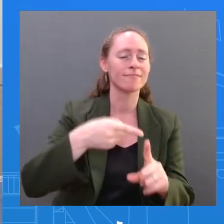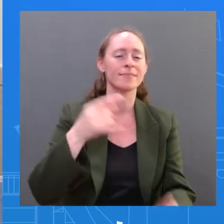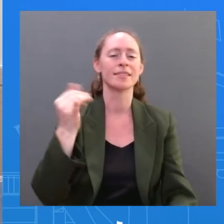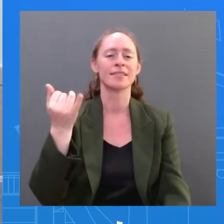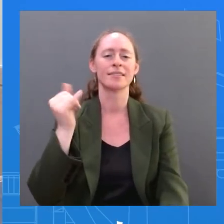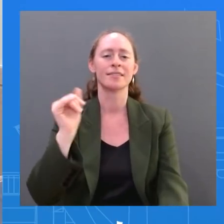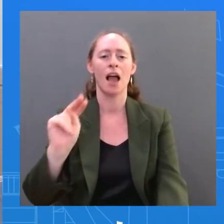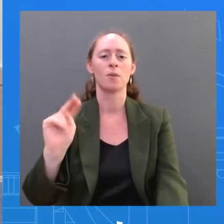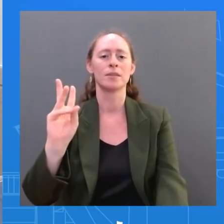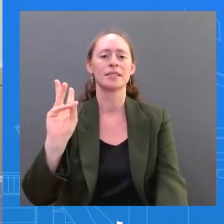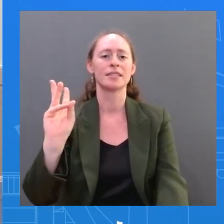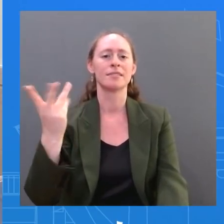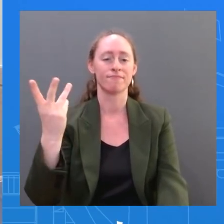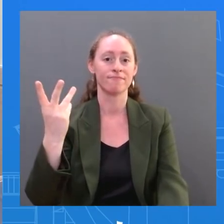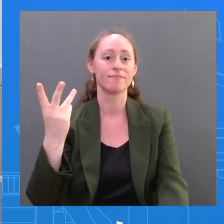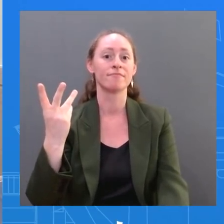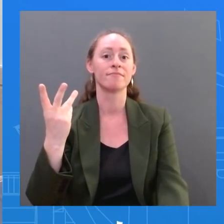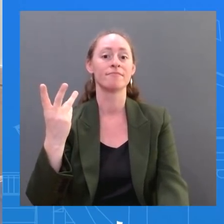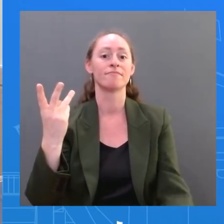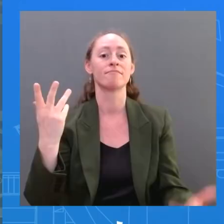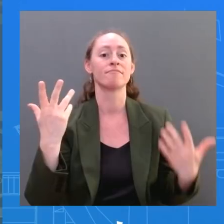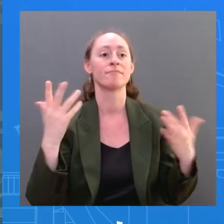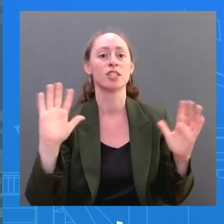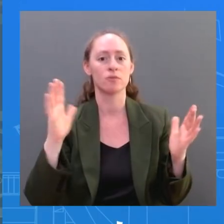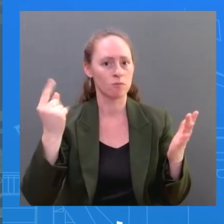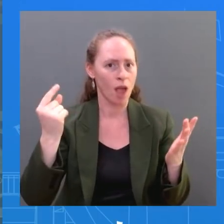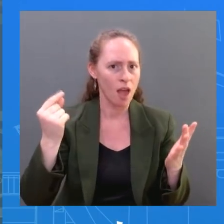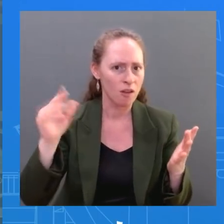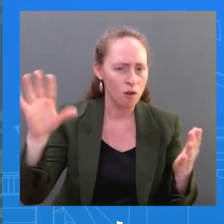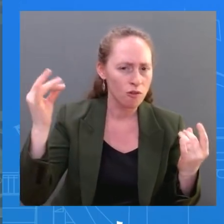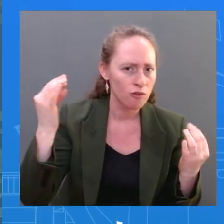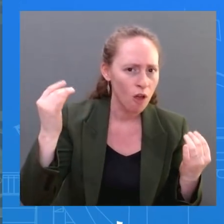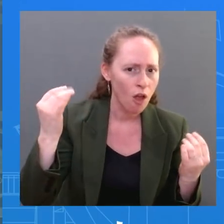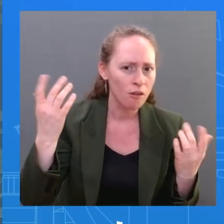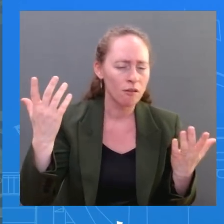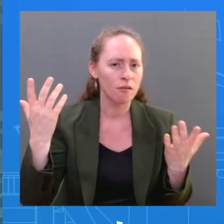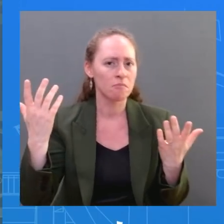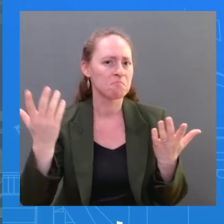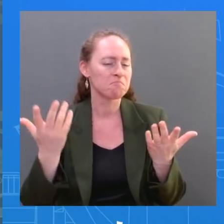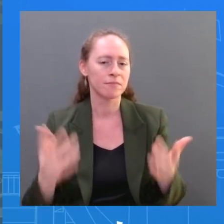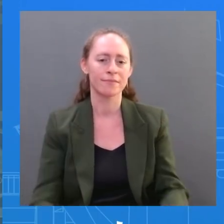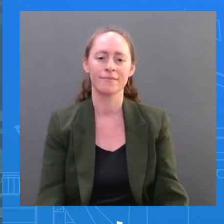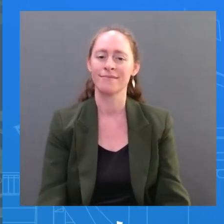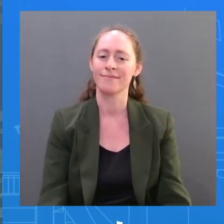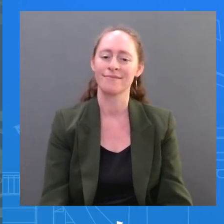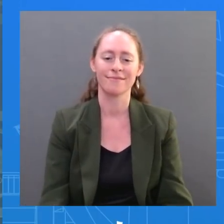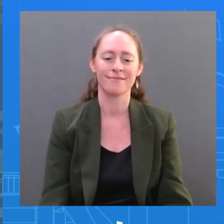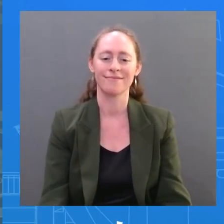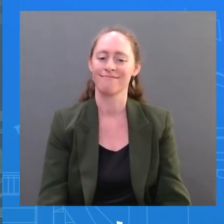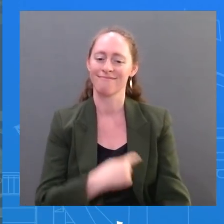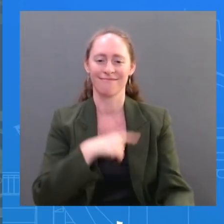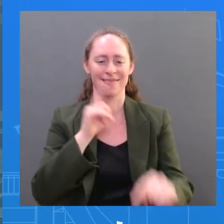And what's the -- what would be the intent of that? Ms. Jean-Pierre: I cannot confirm a speech that the President -- the President may or may not be having.